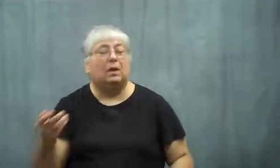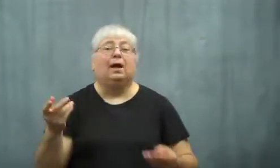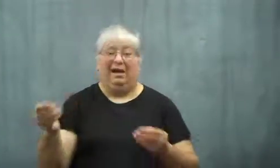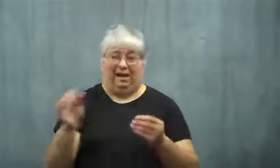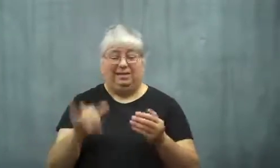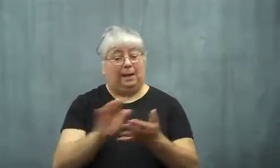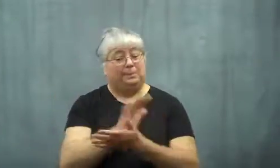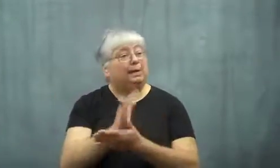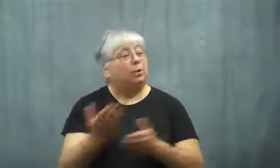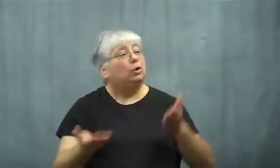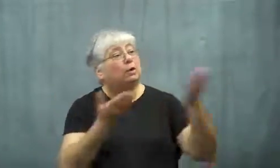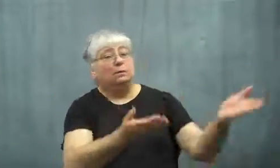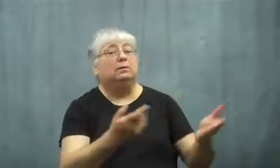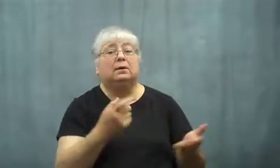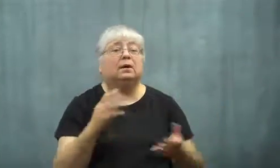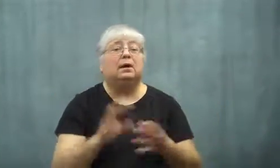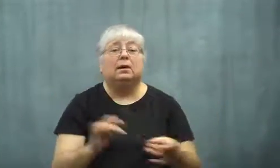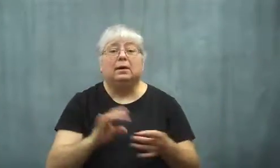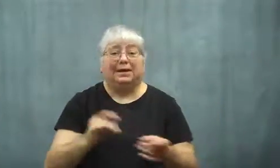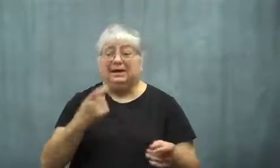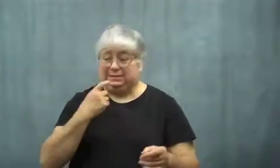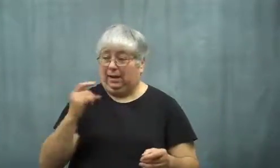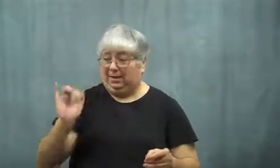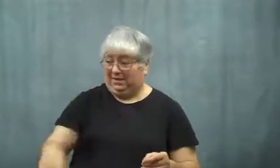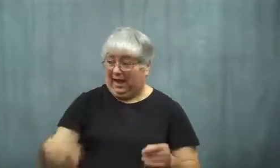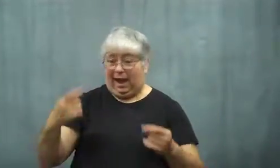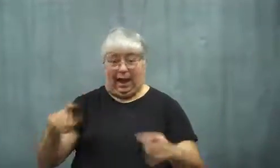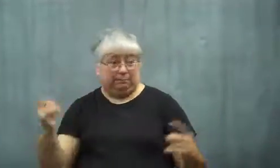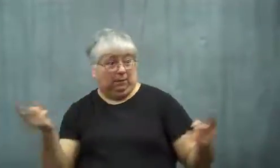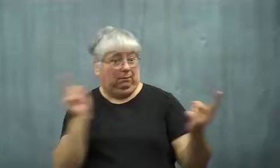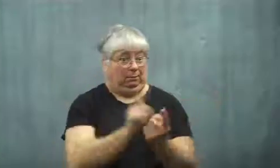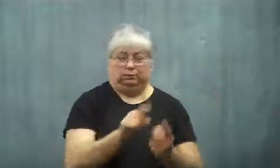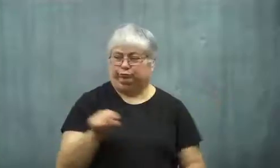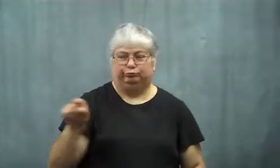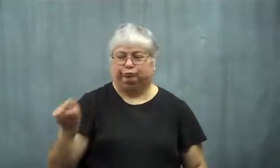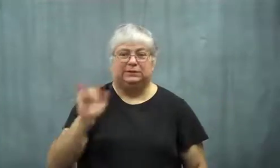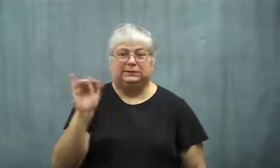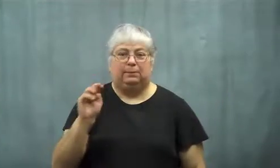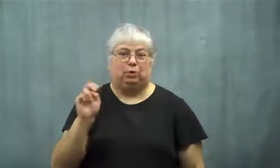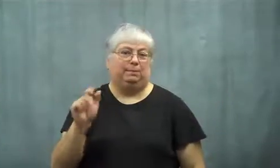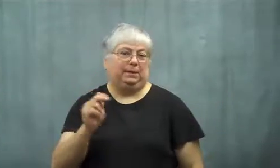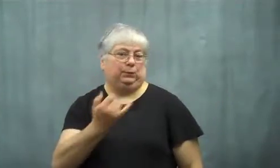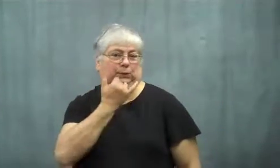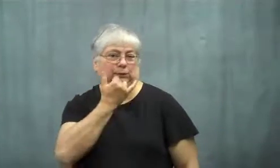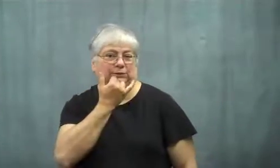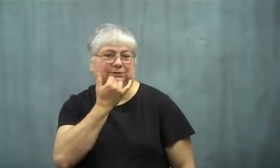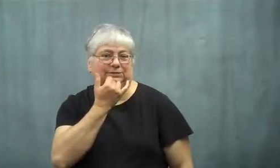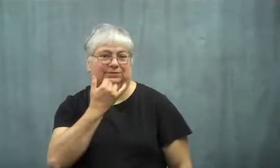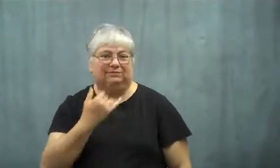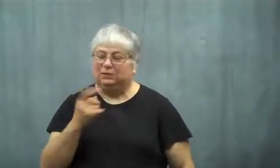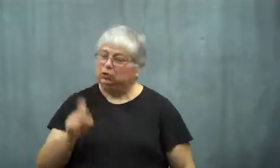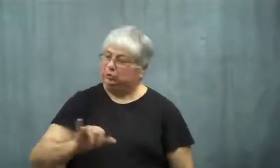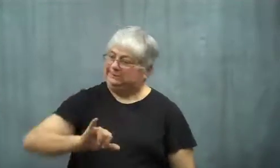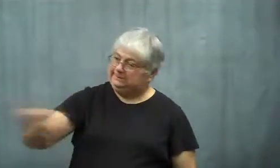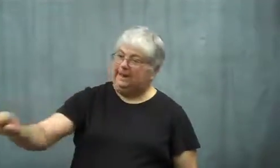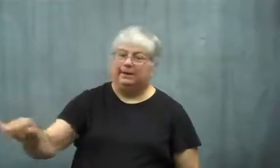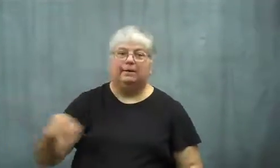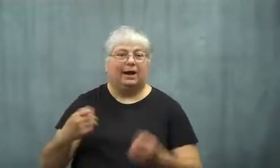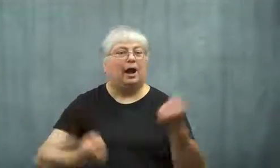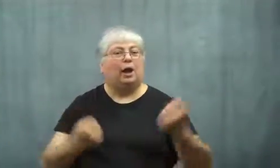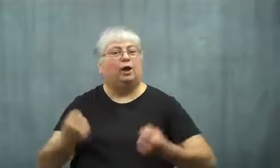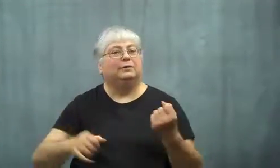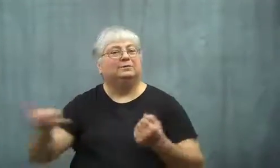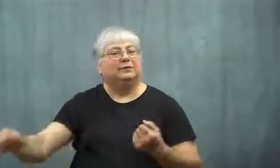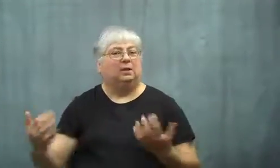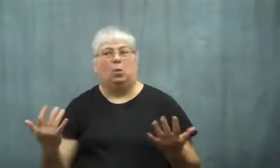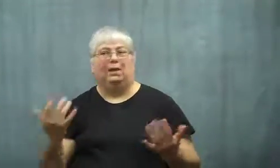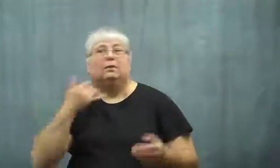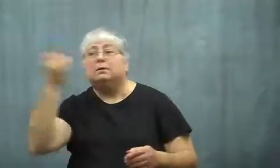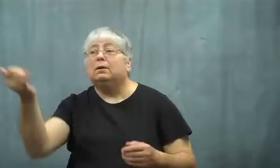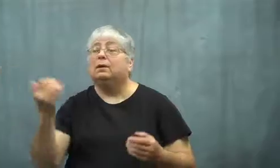In it, they said Zimmerman was wrong to confront Martin.